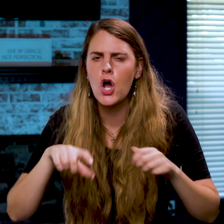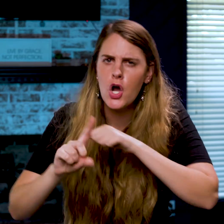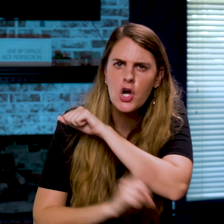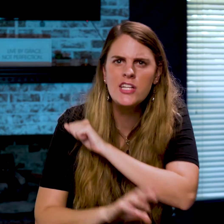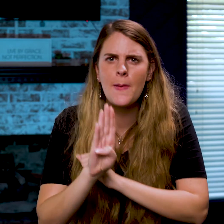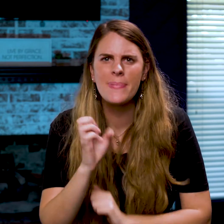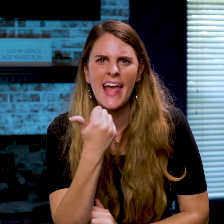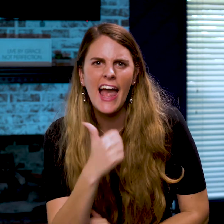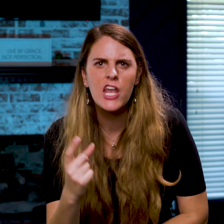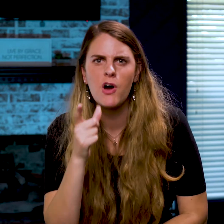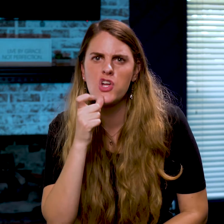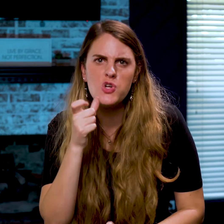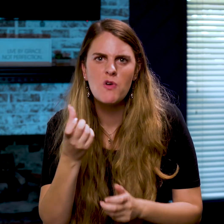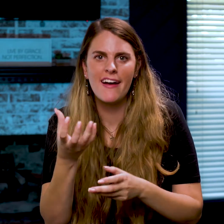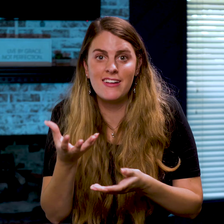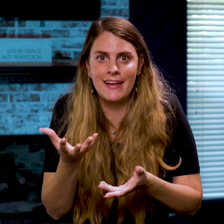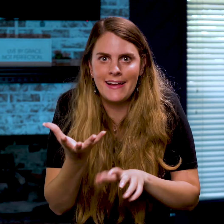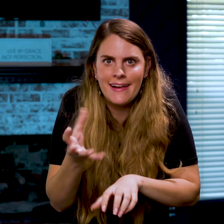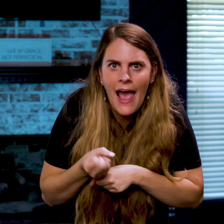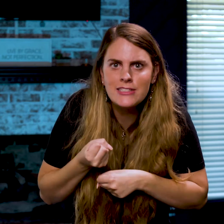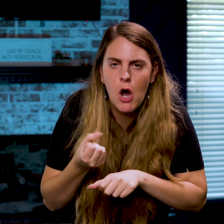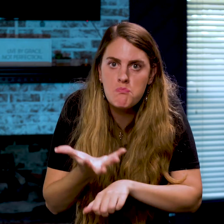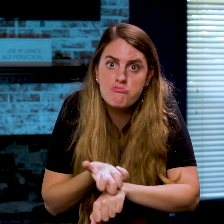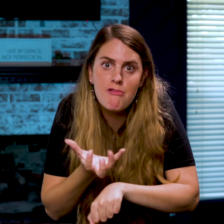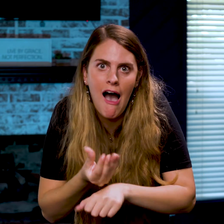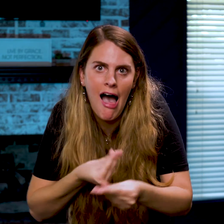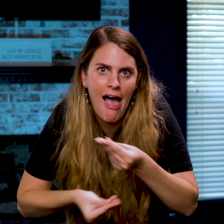“Cursed be anyone who takes a bribe